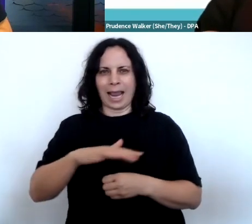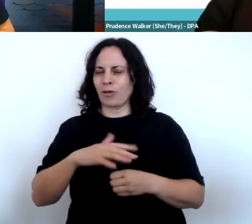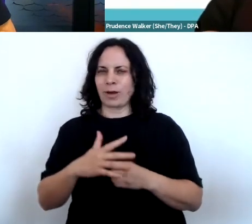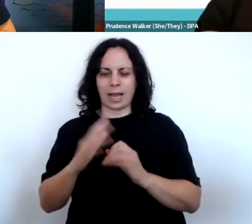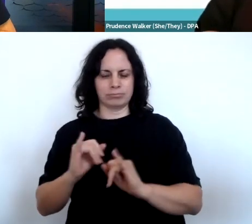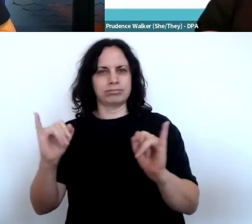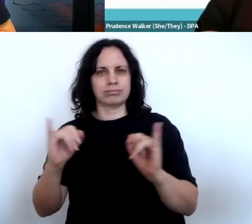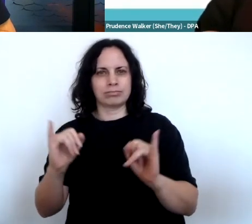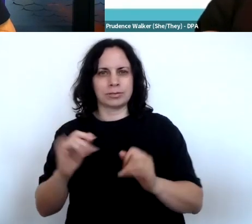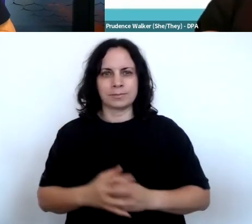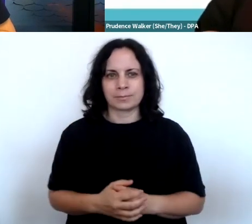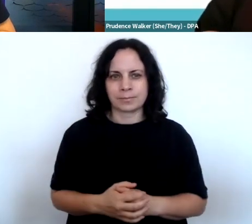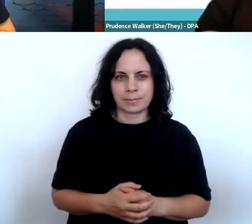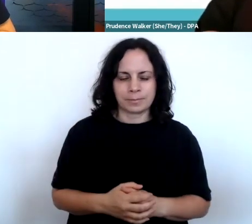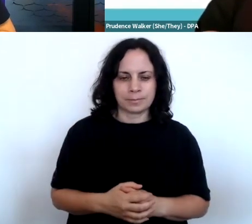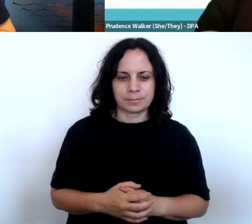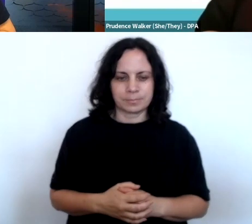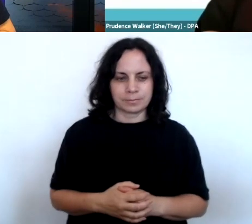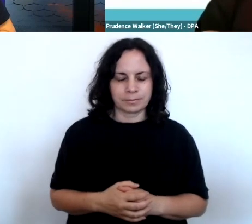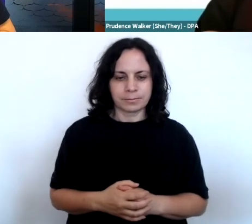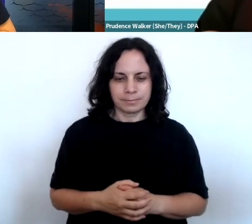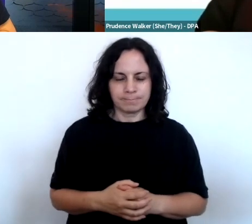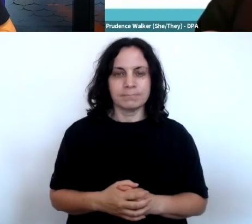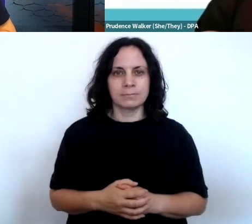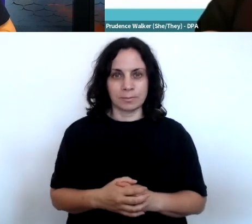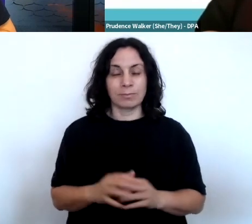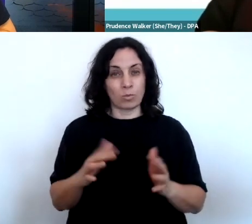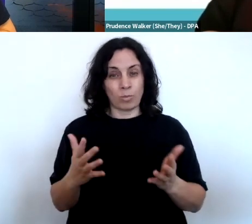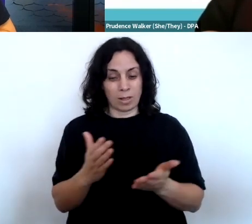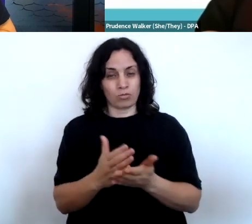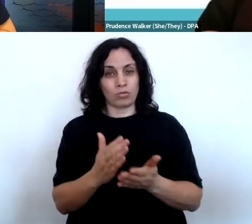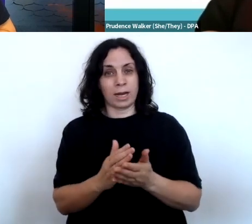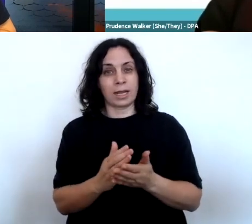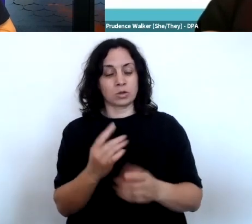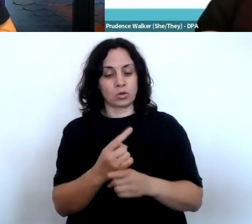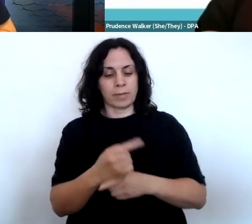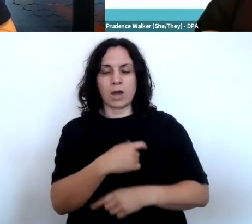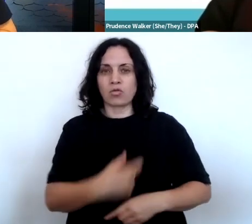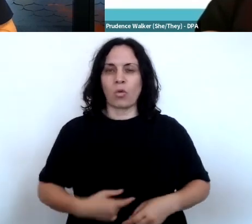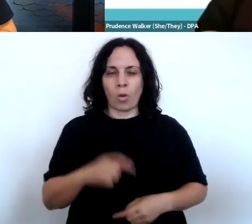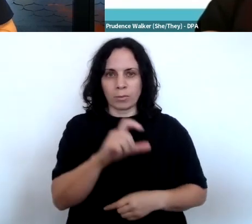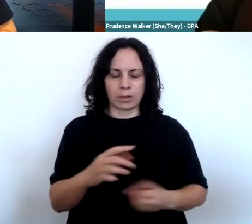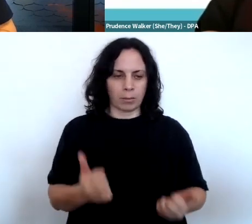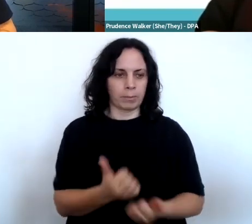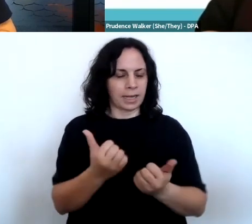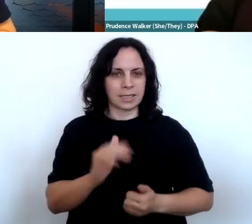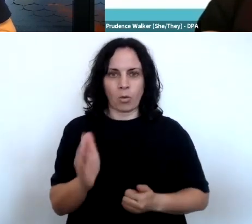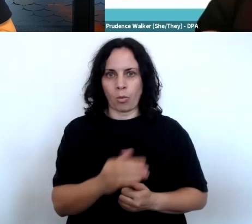so much to learn from the Royal Commission and when the Commission releases